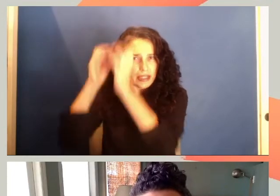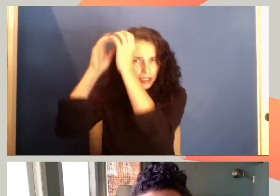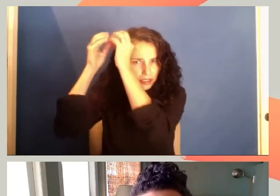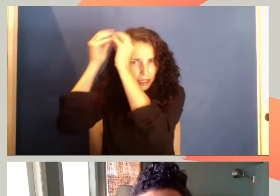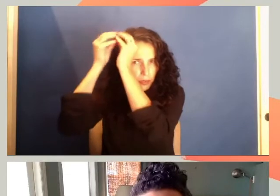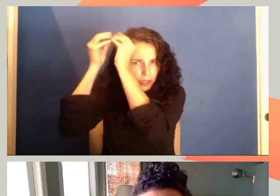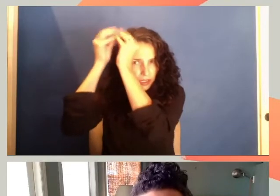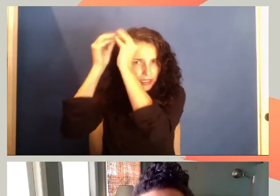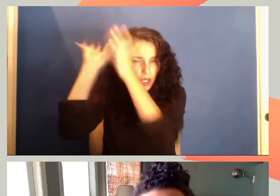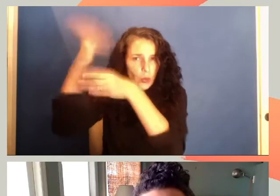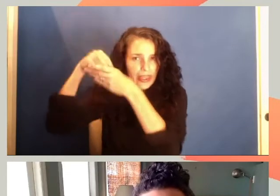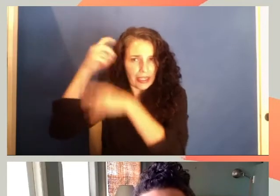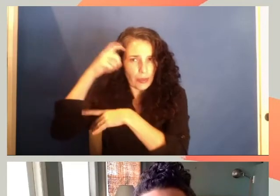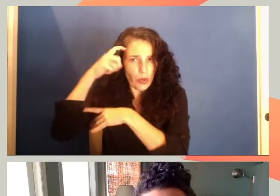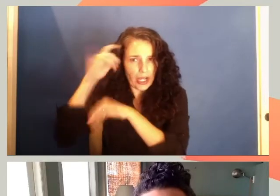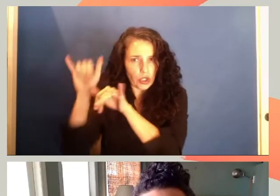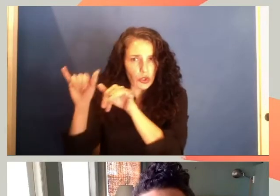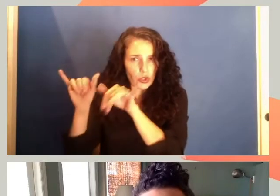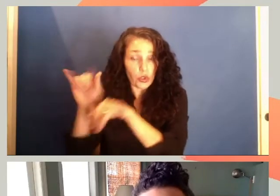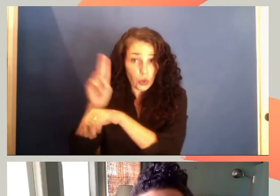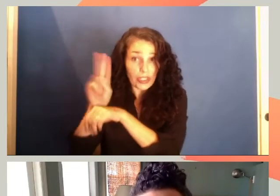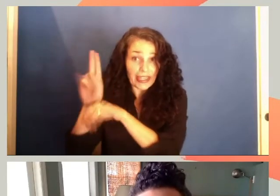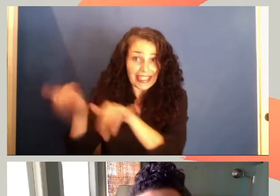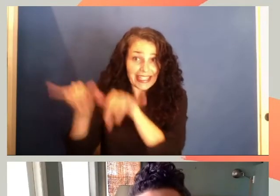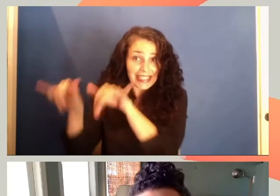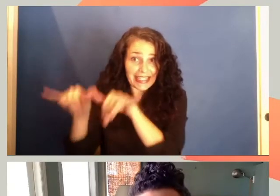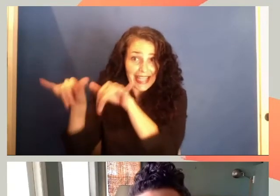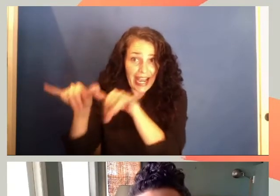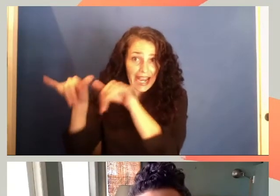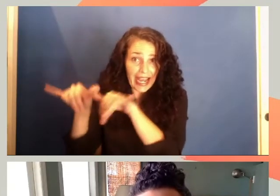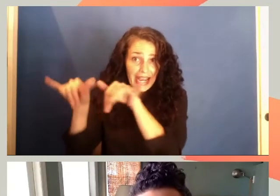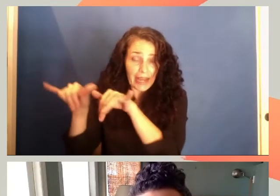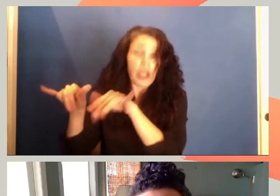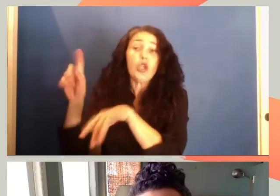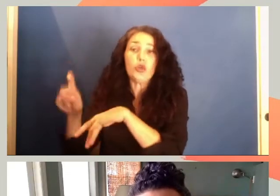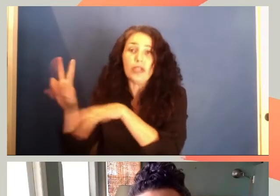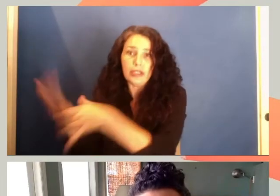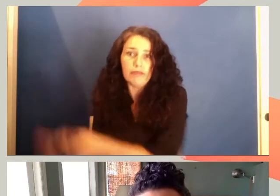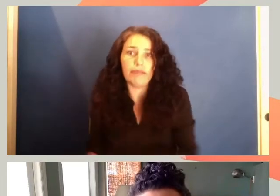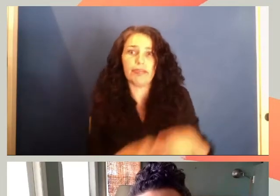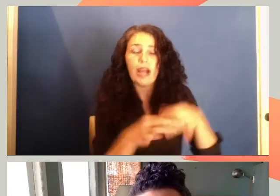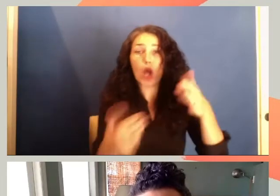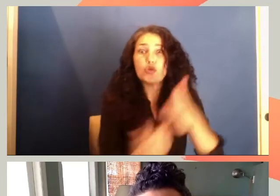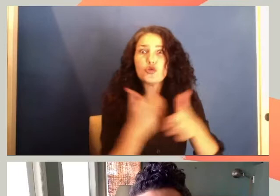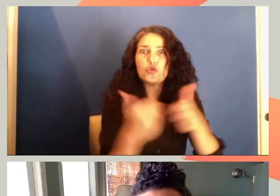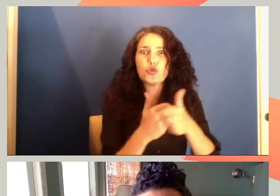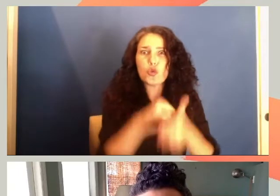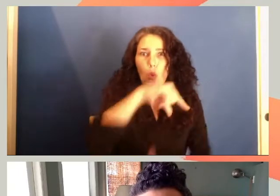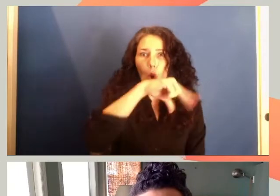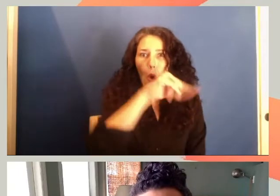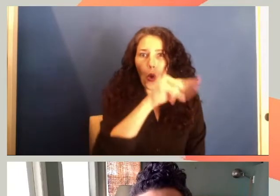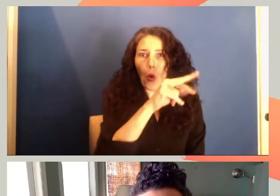we actually have to tap into a new quantum space, we have to tap into a new way of being energetically